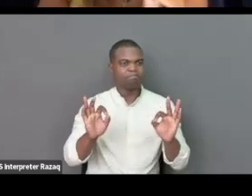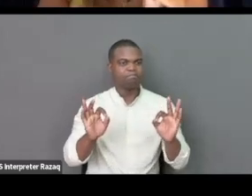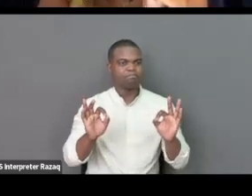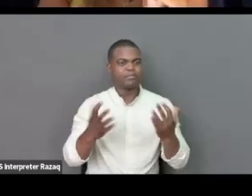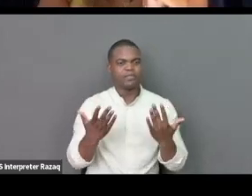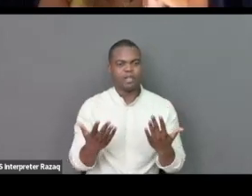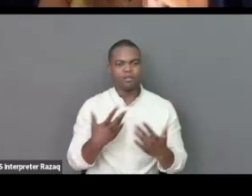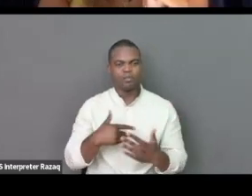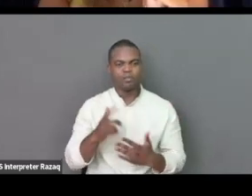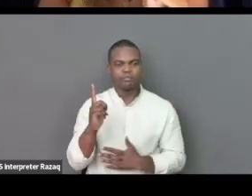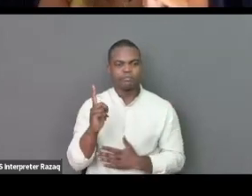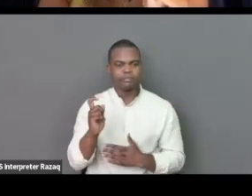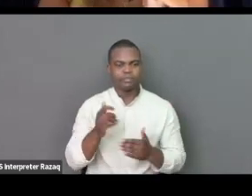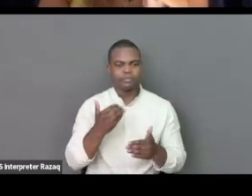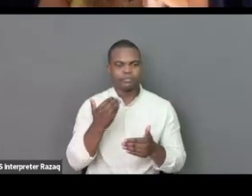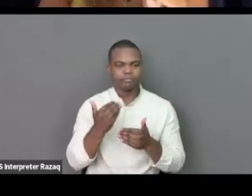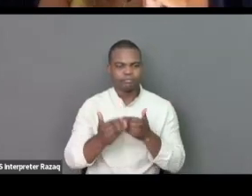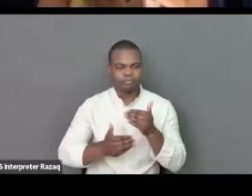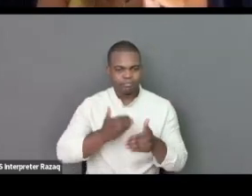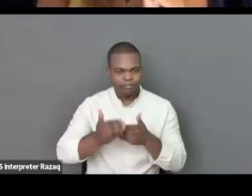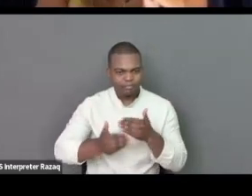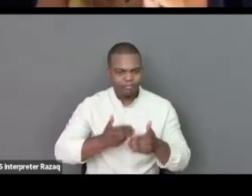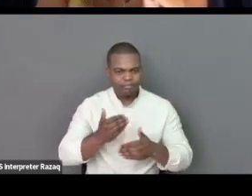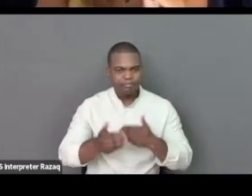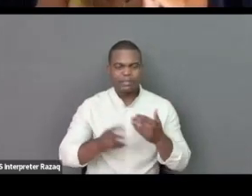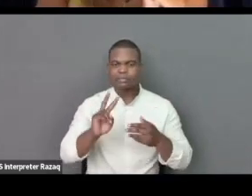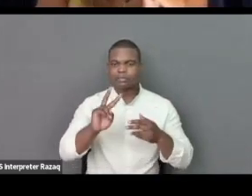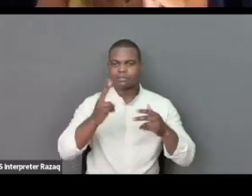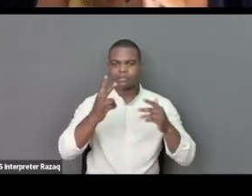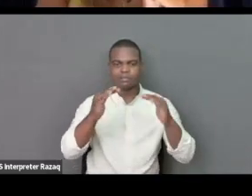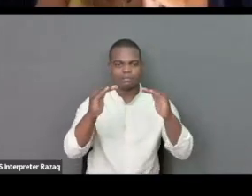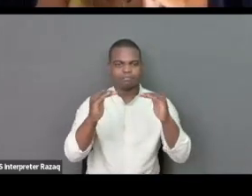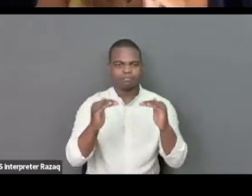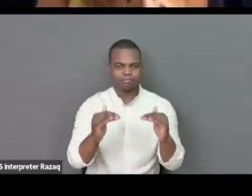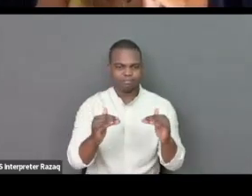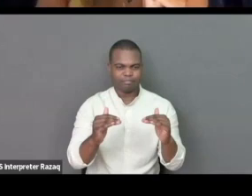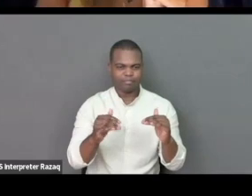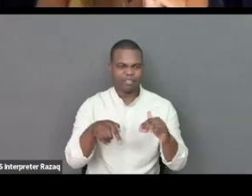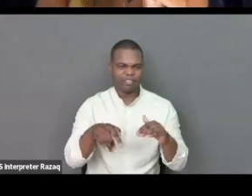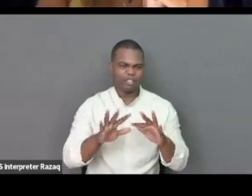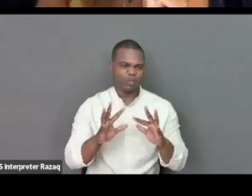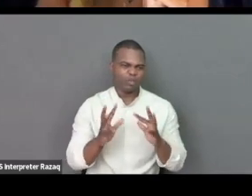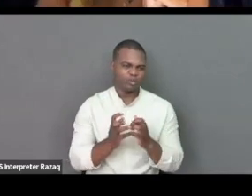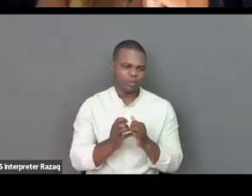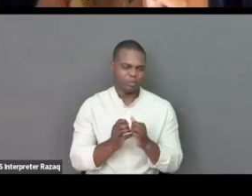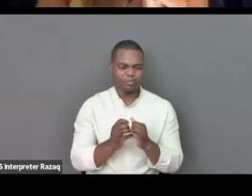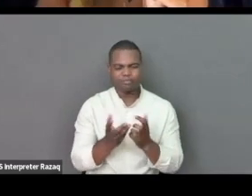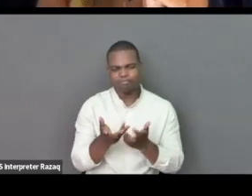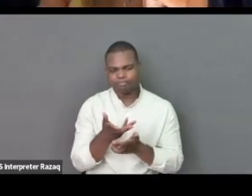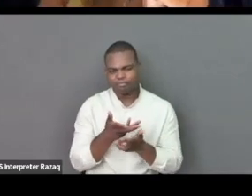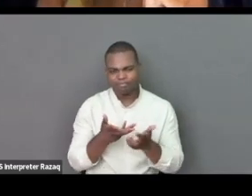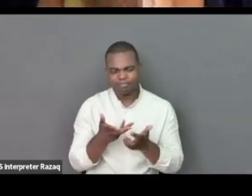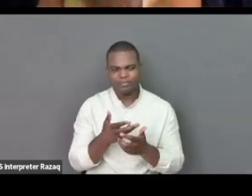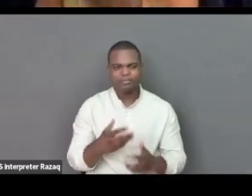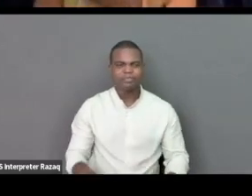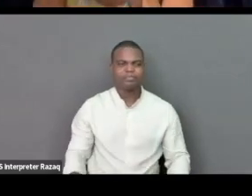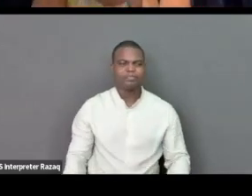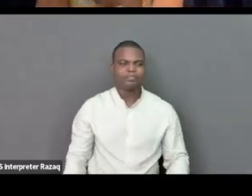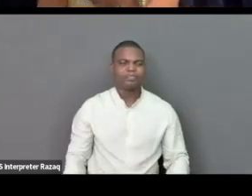part of this little workshop. Yes.